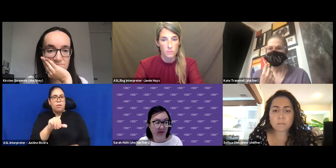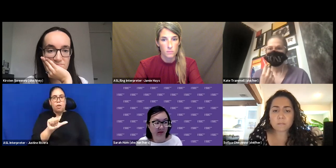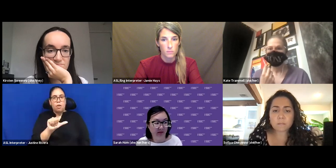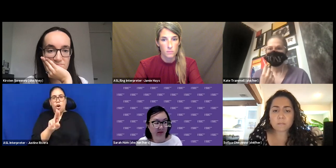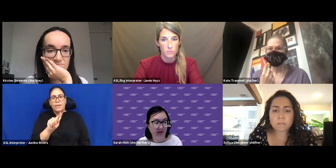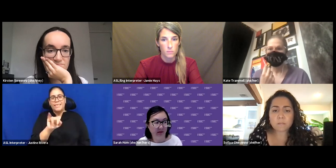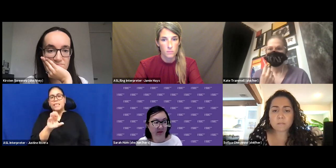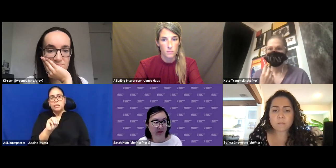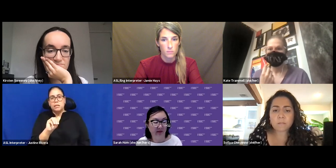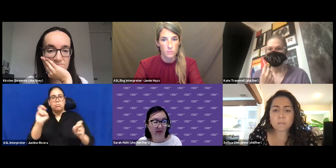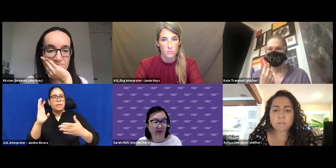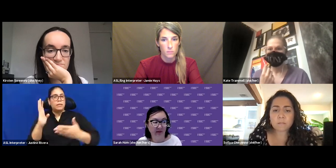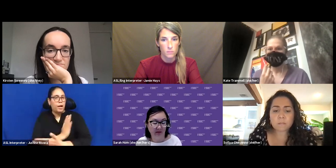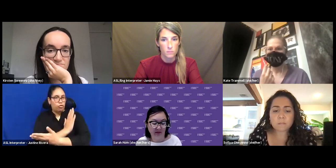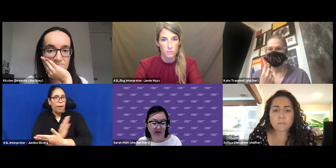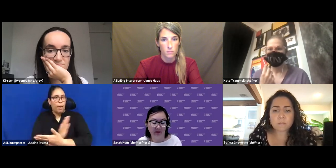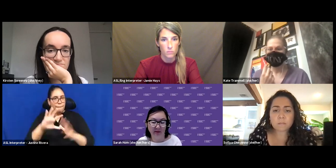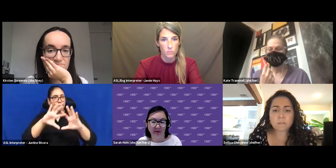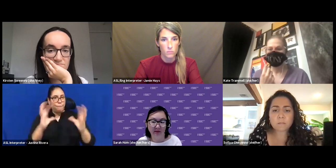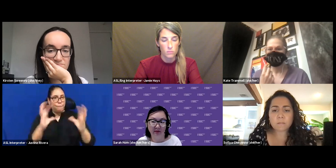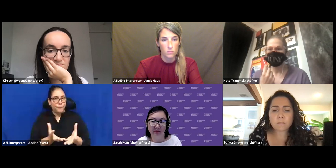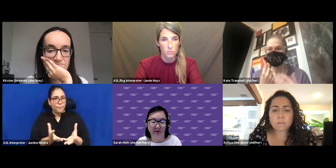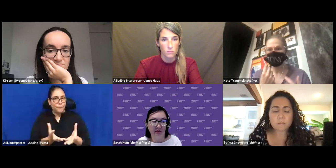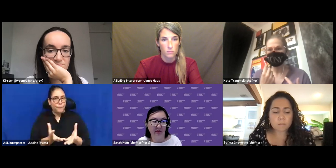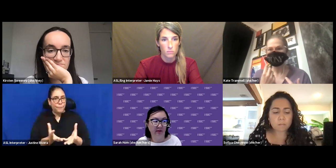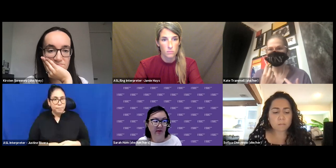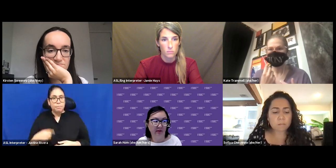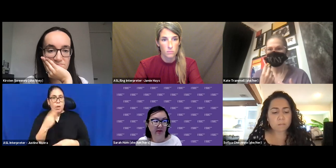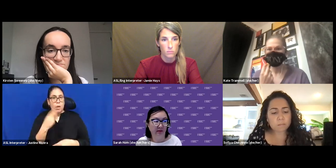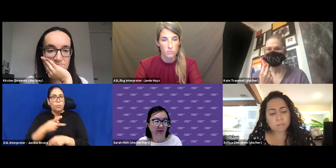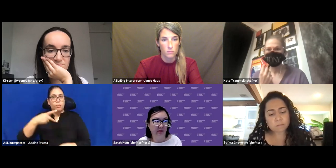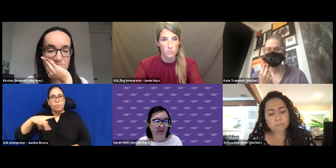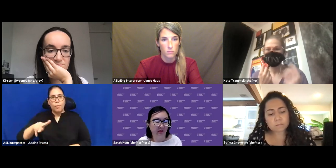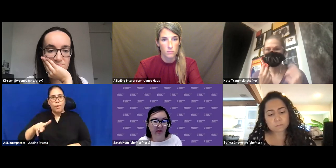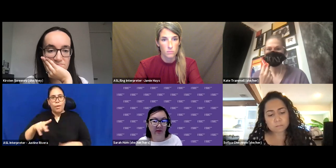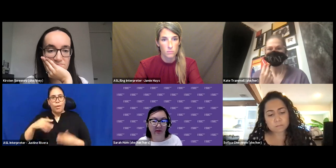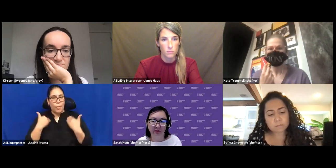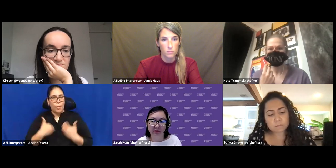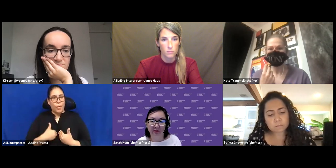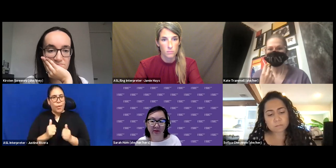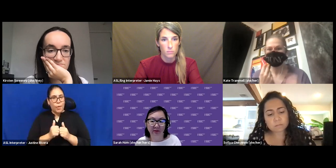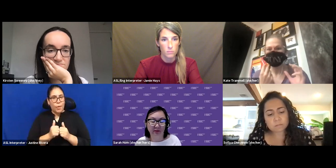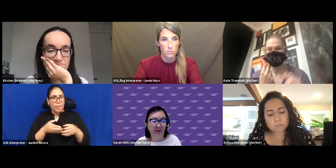am wearing a purple jumpsuit with pink bluelight blocking